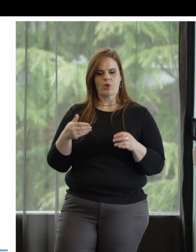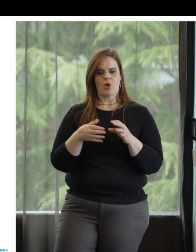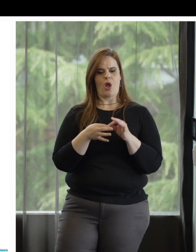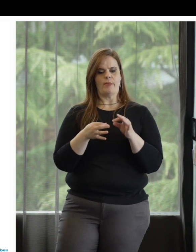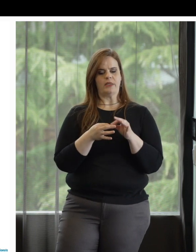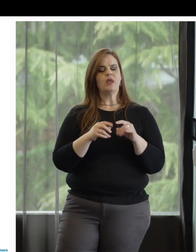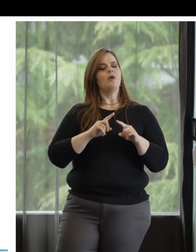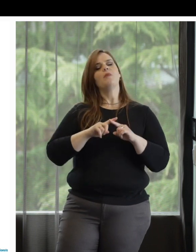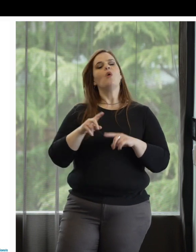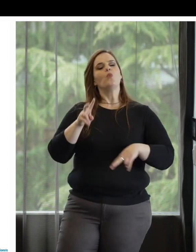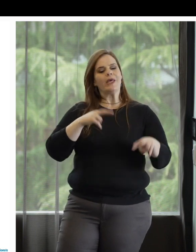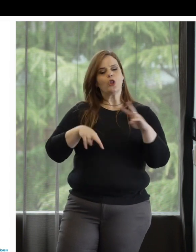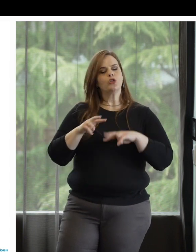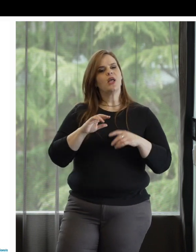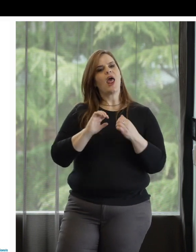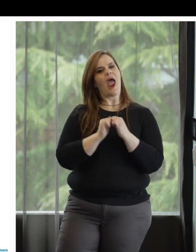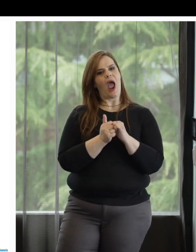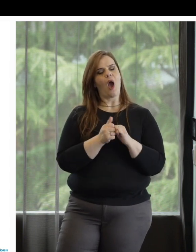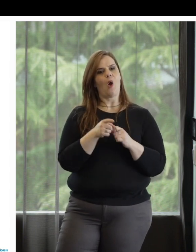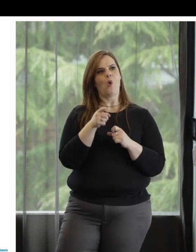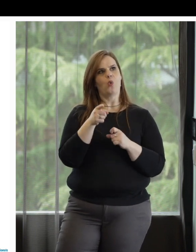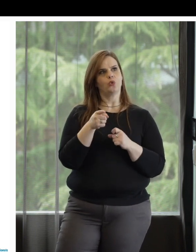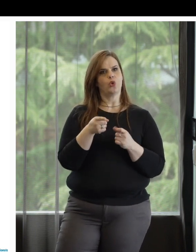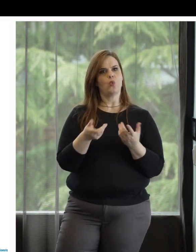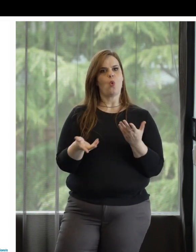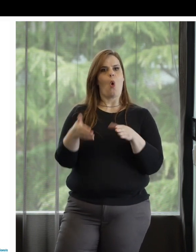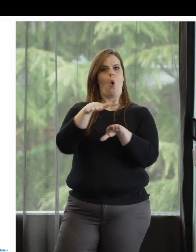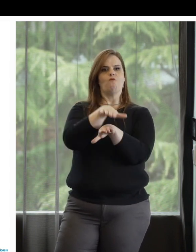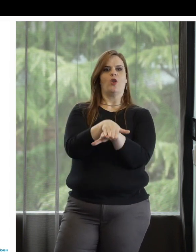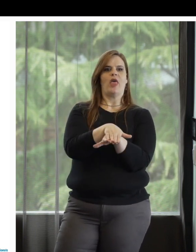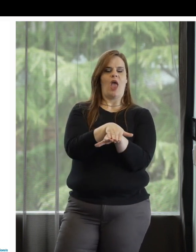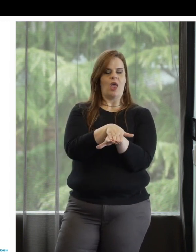looked at how you over lay a public right of